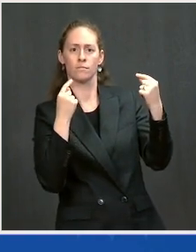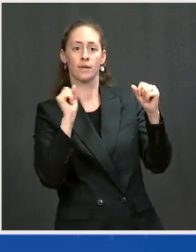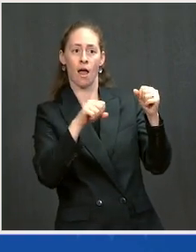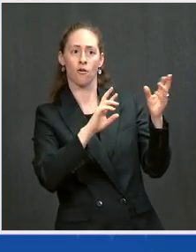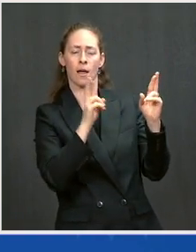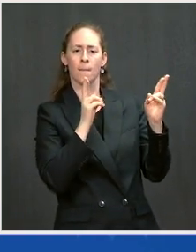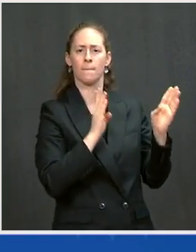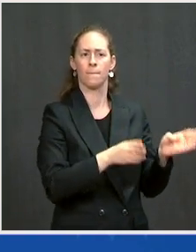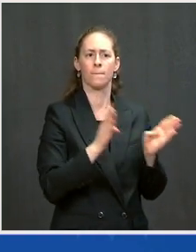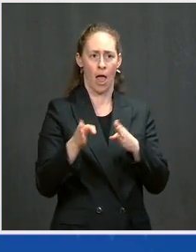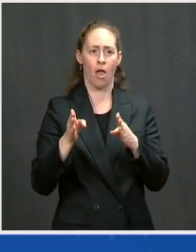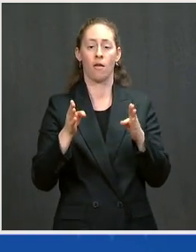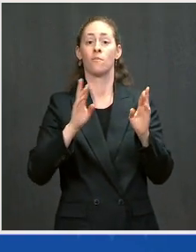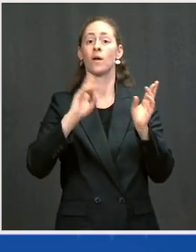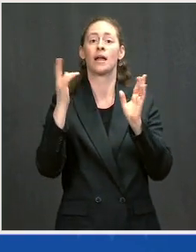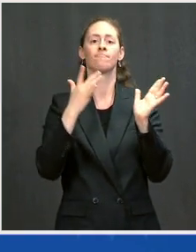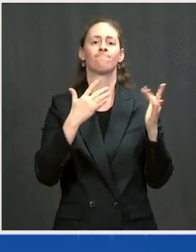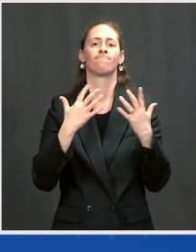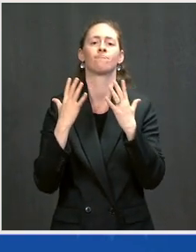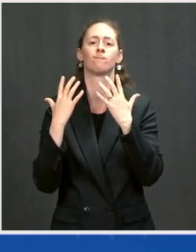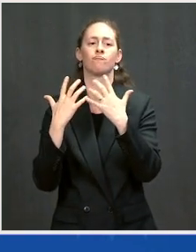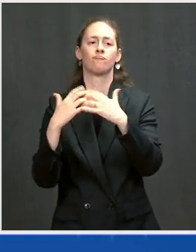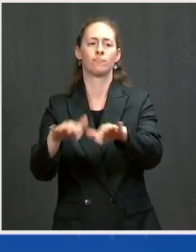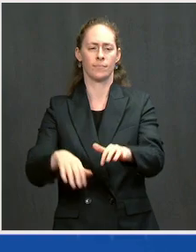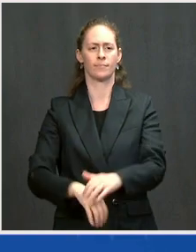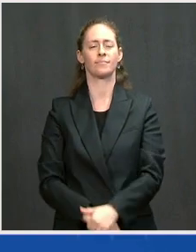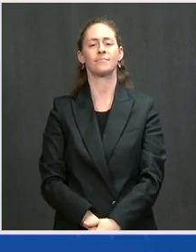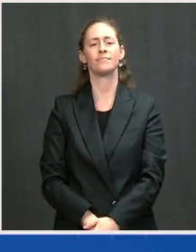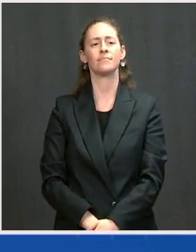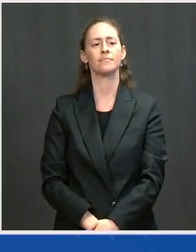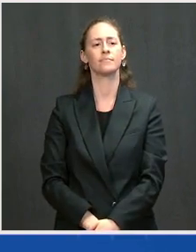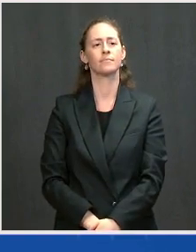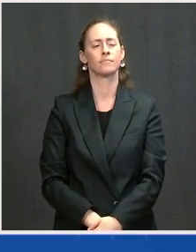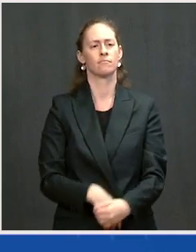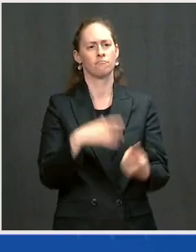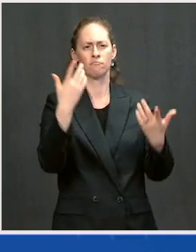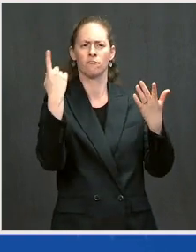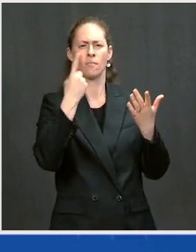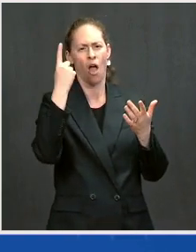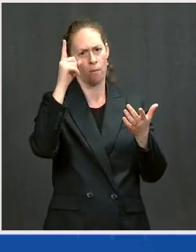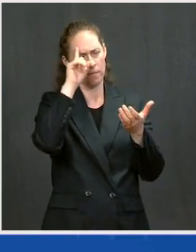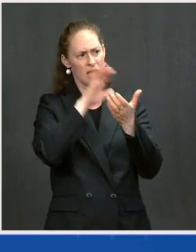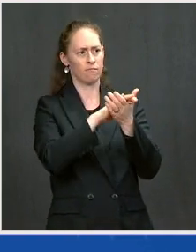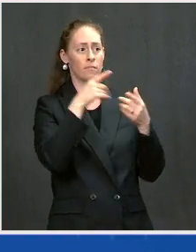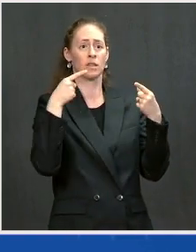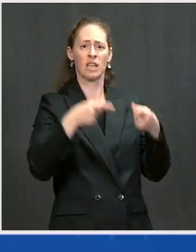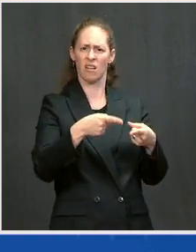Lieutenant Puckett also believed in being there for the fight. He volunteered for the Army Corps Enlisted Reserve